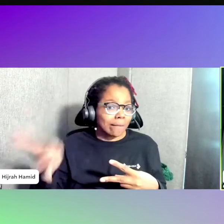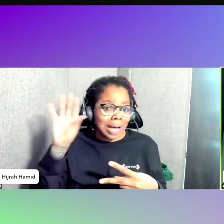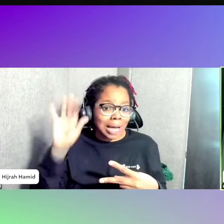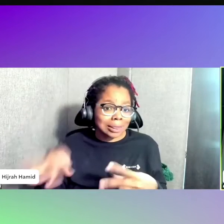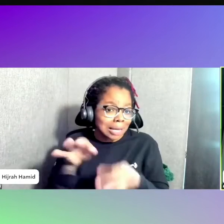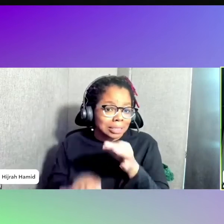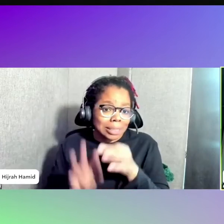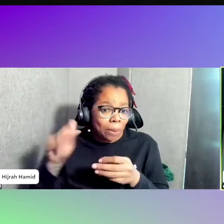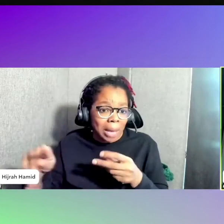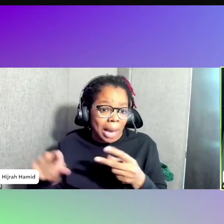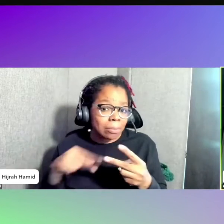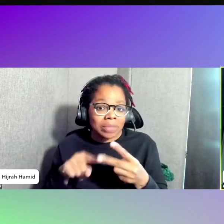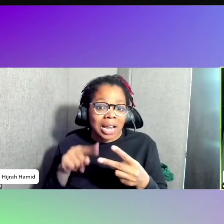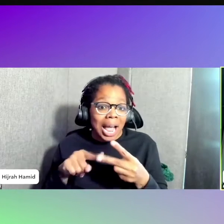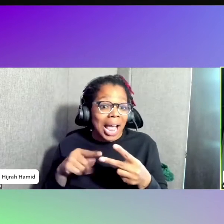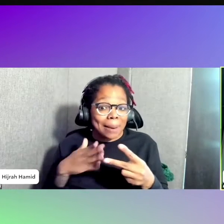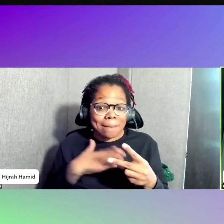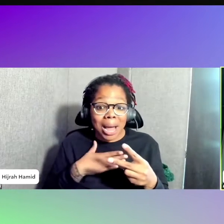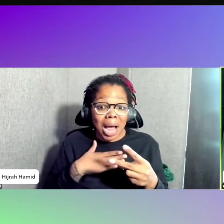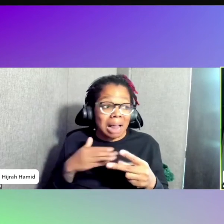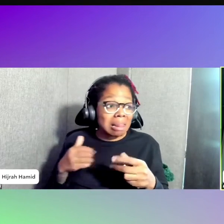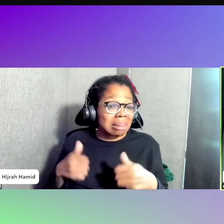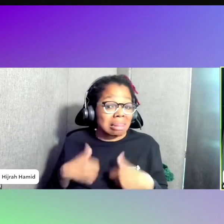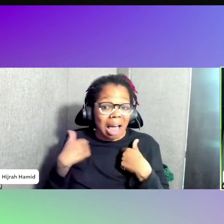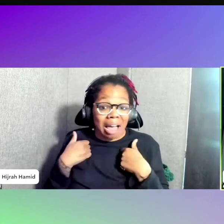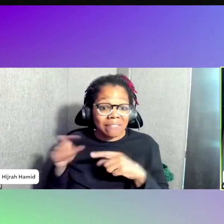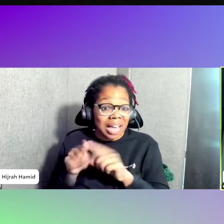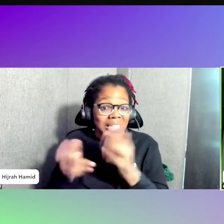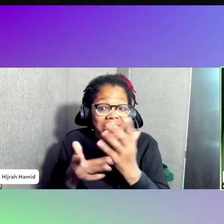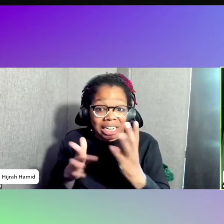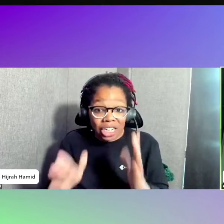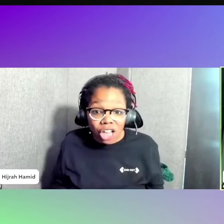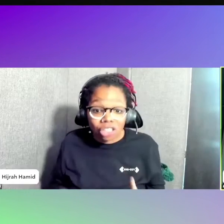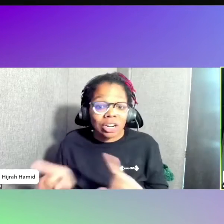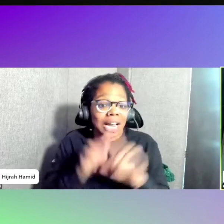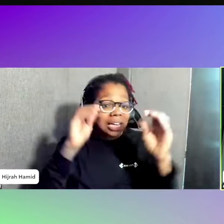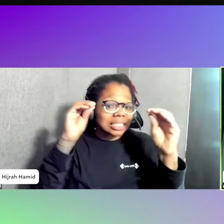my core to realize two things, that it didn't know where to find such a simple